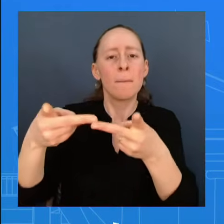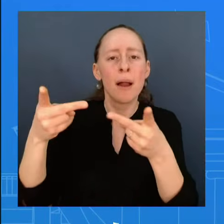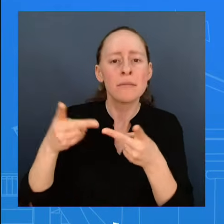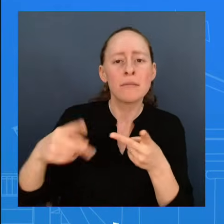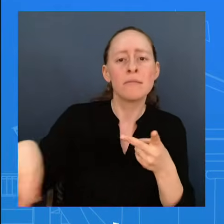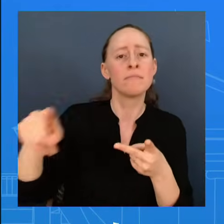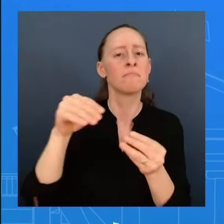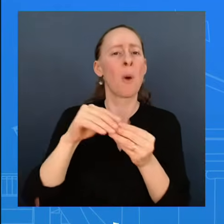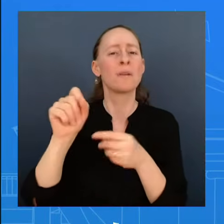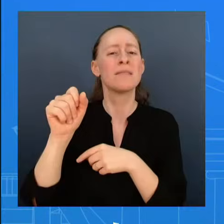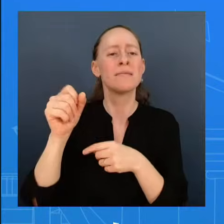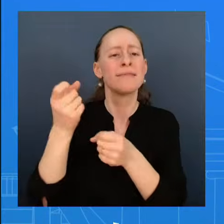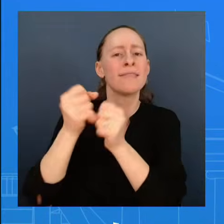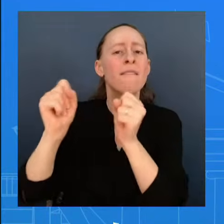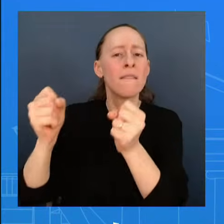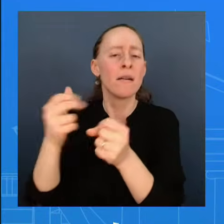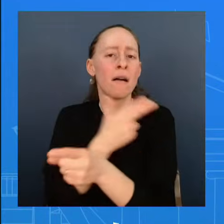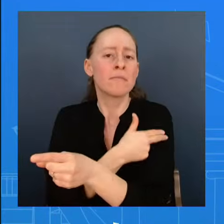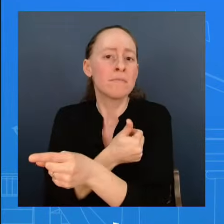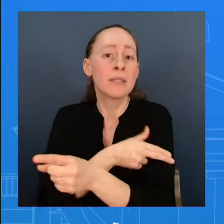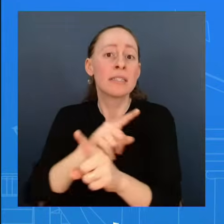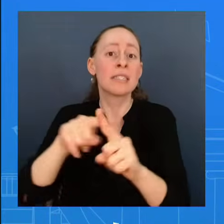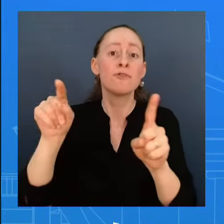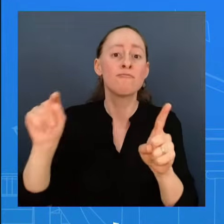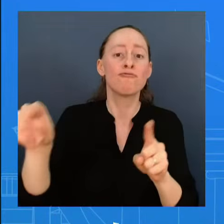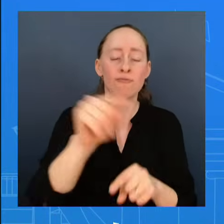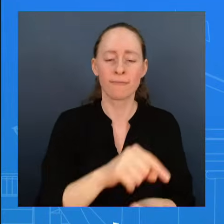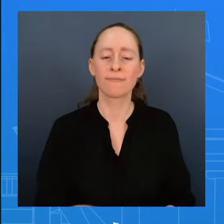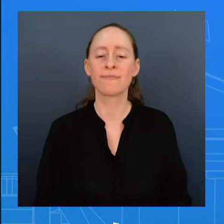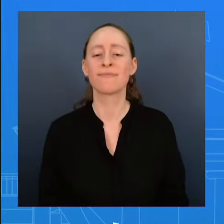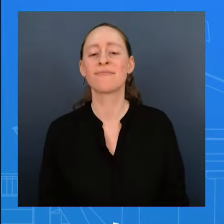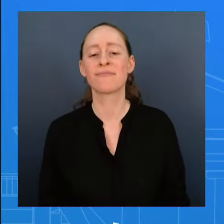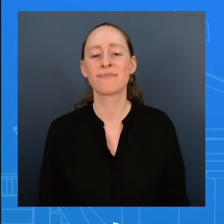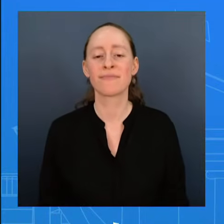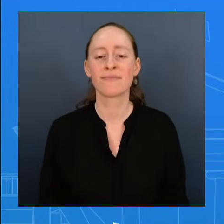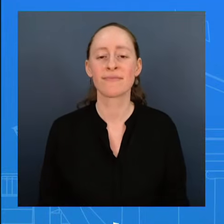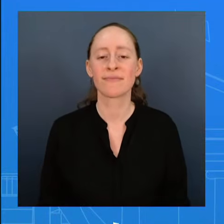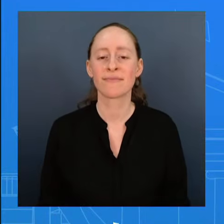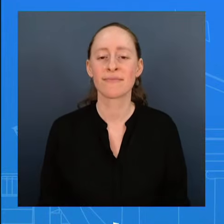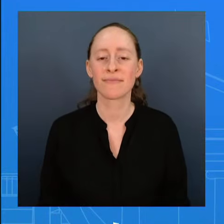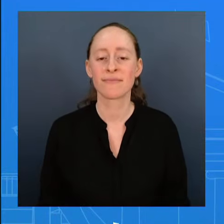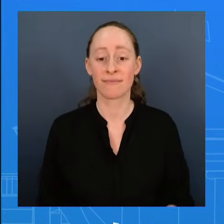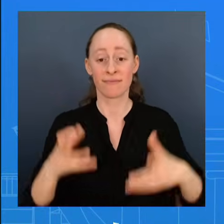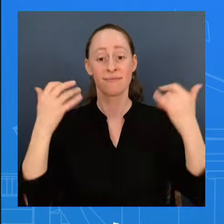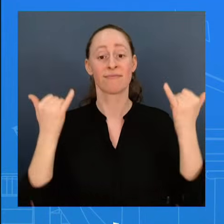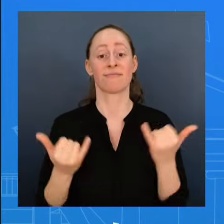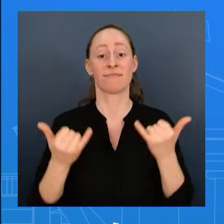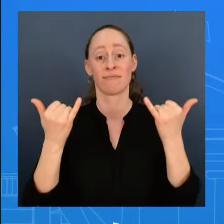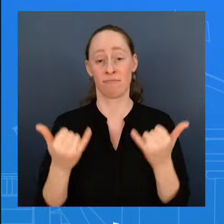this administration continues to be the largest contributor of humanitarian assistance. This is something that the Secretary is going to be